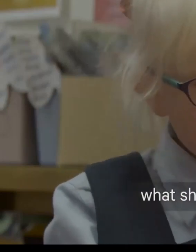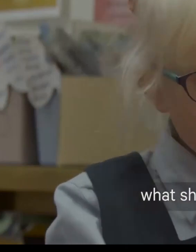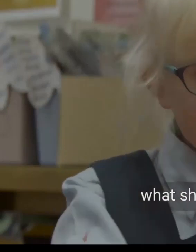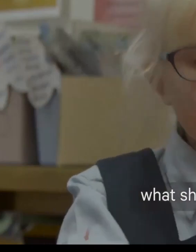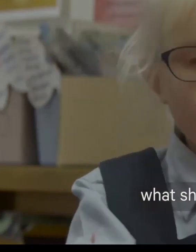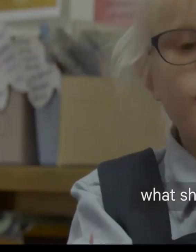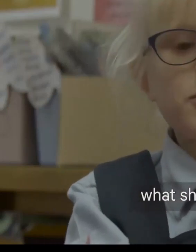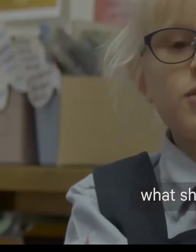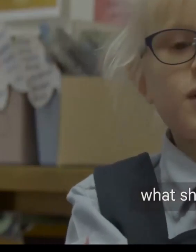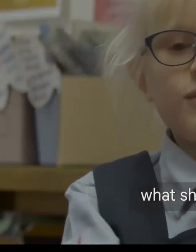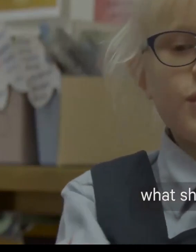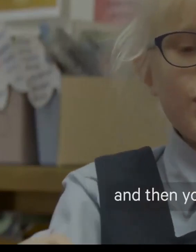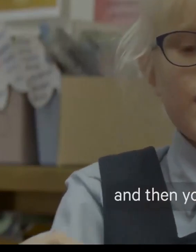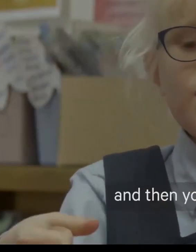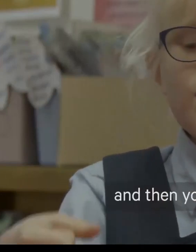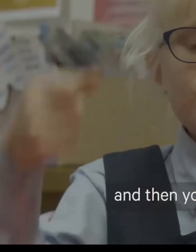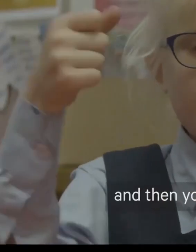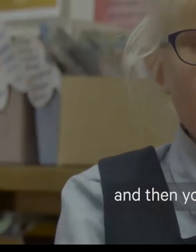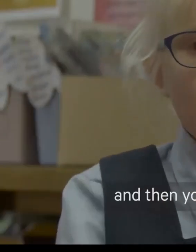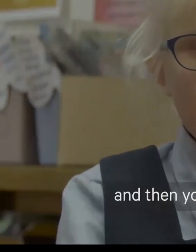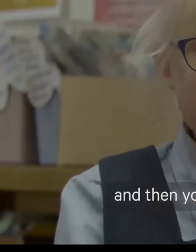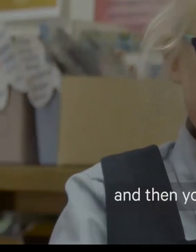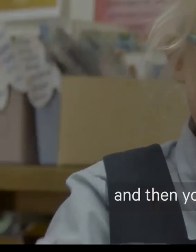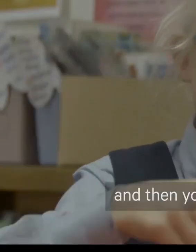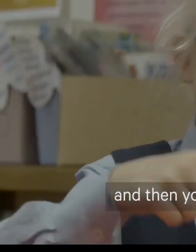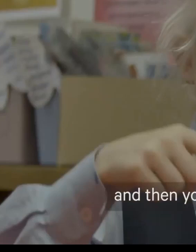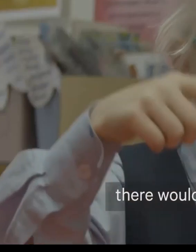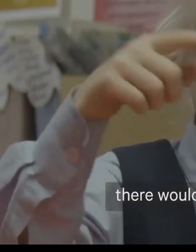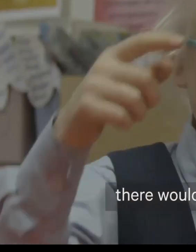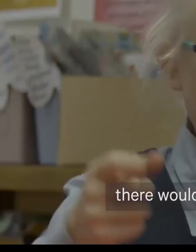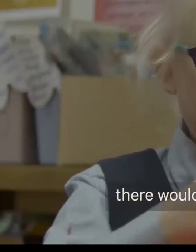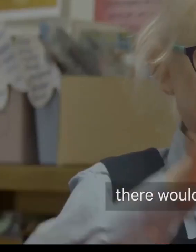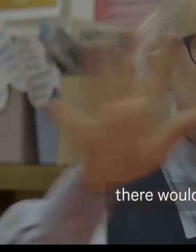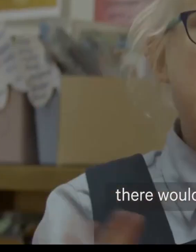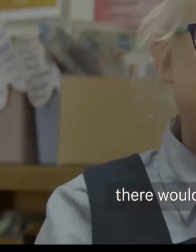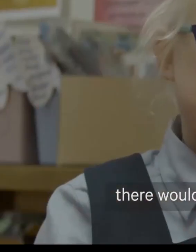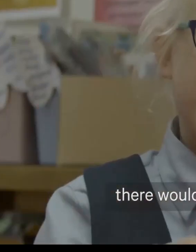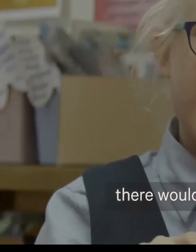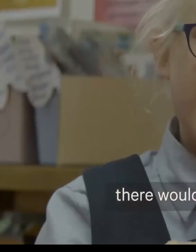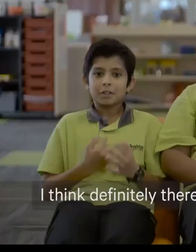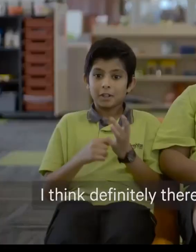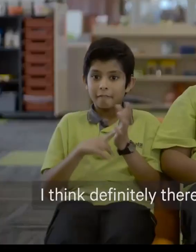and what shop you're looking for. Then you could just hold this and there would be like this map prepared.